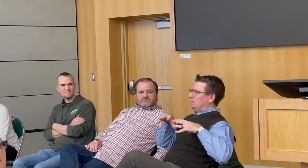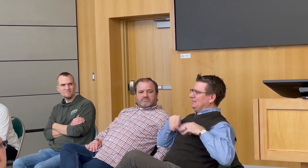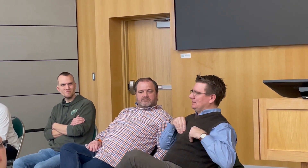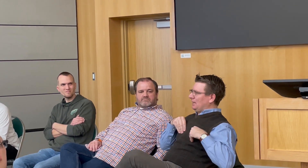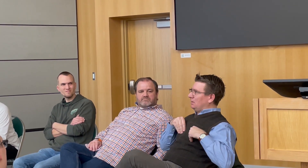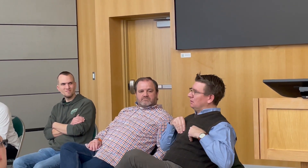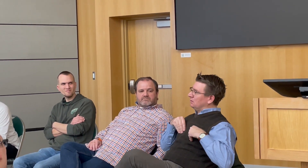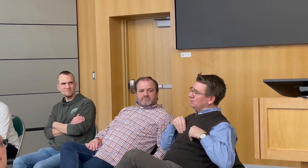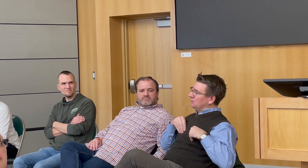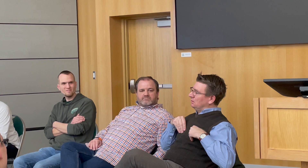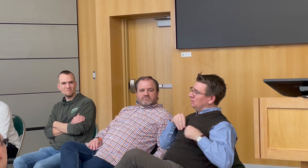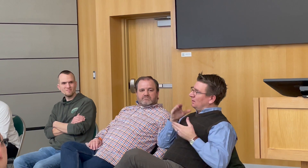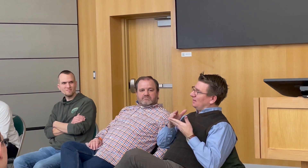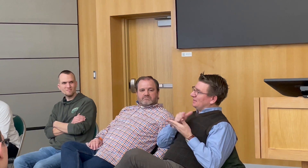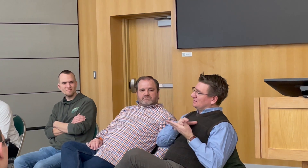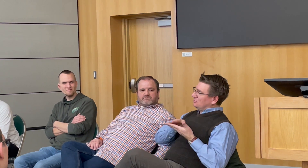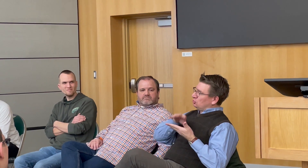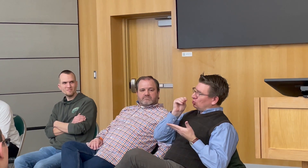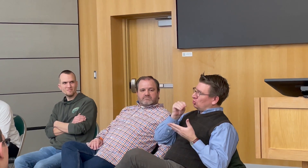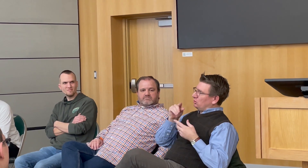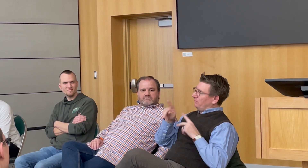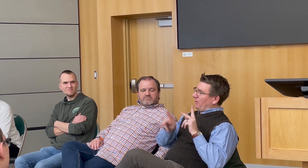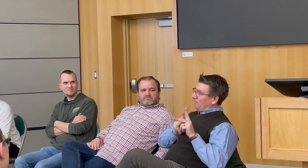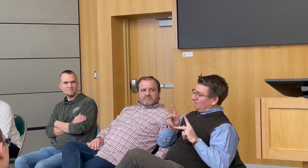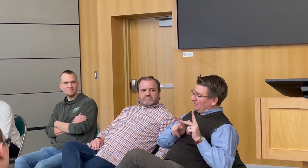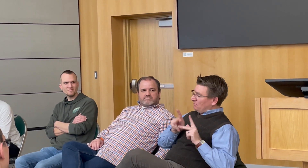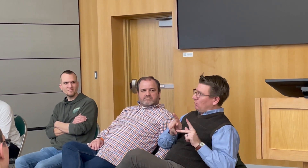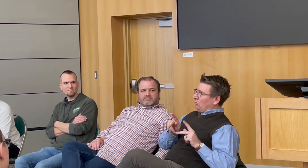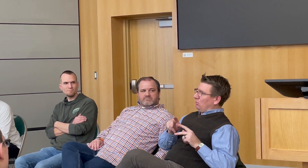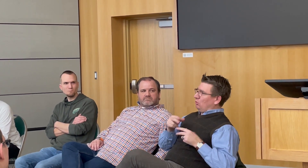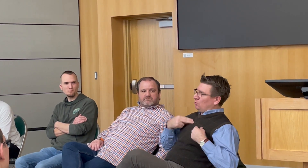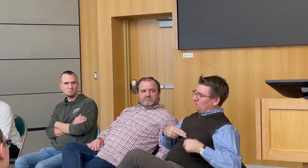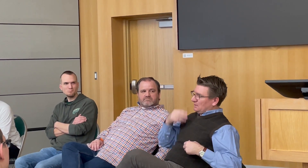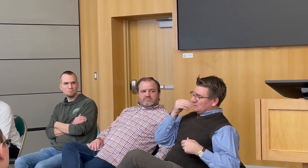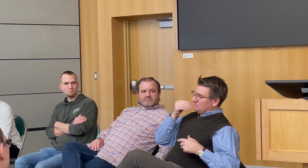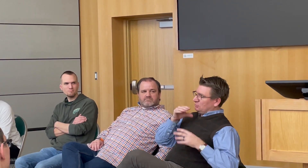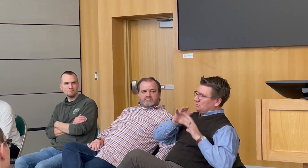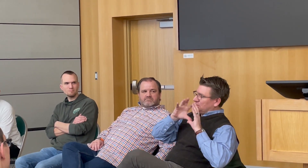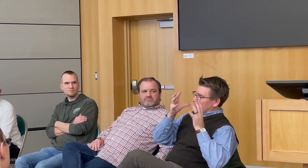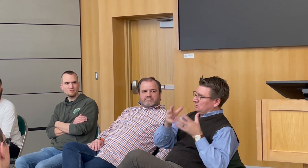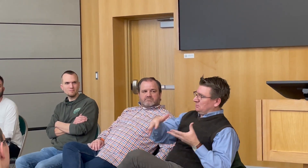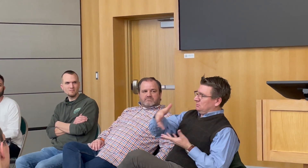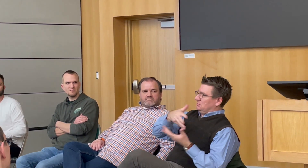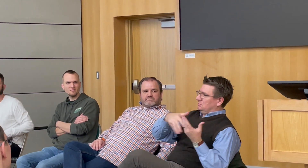other side of the story so will I accept the lessons learned about the people and my human